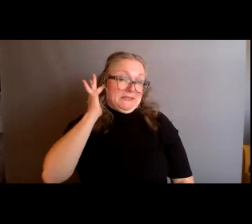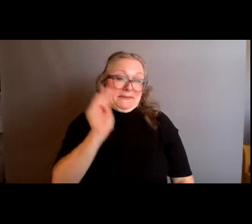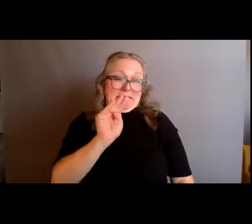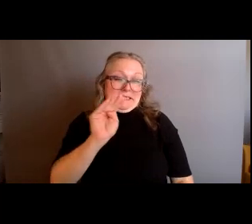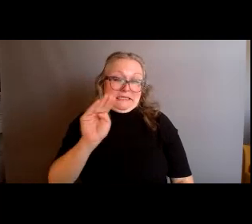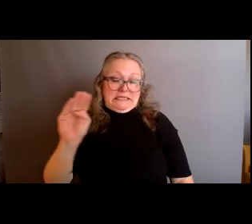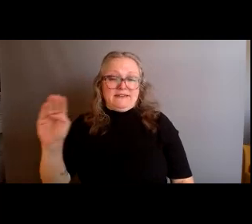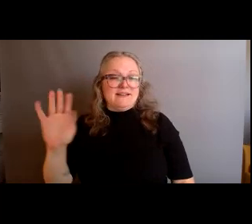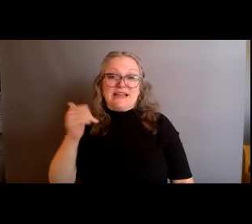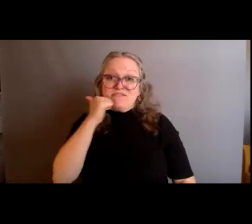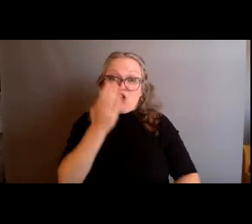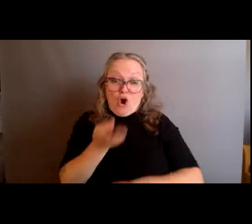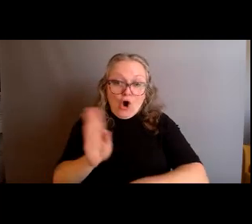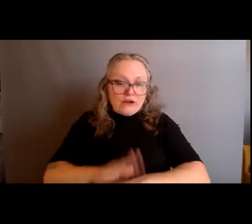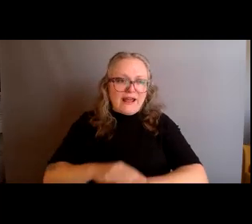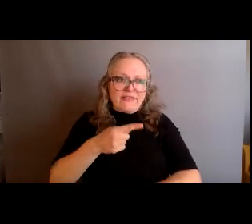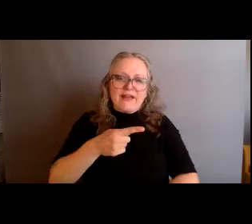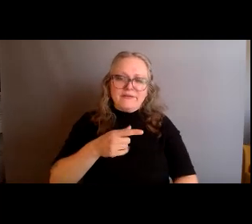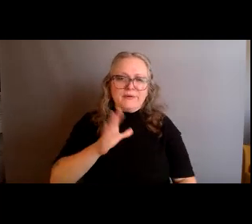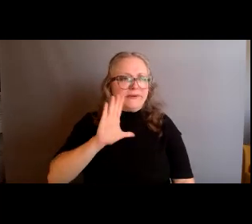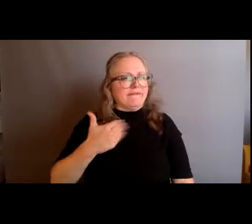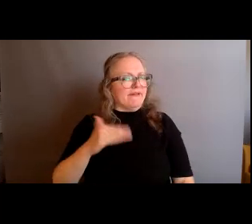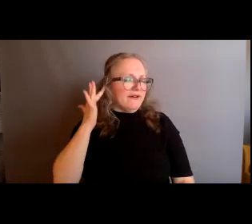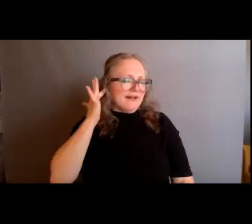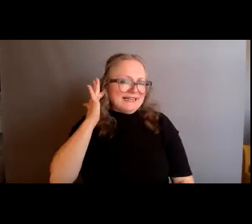it's going to get pretty irritating. But if you can present a masking noise